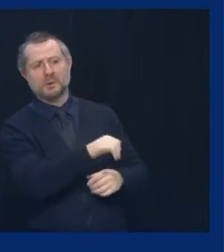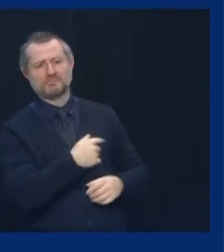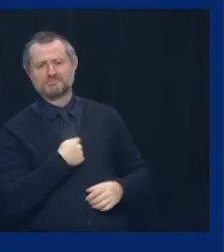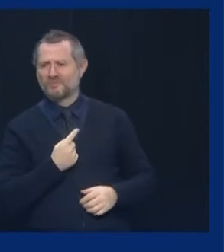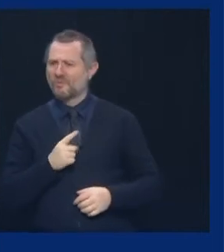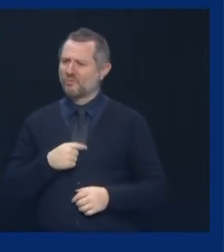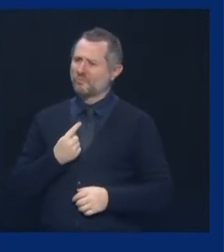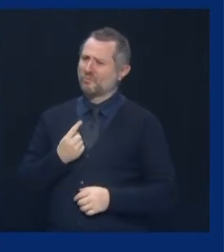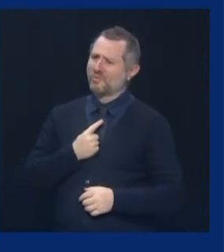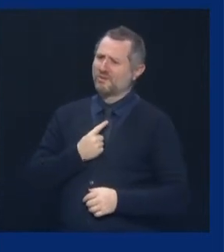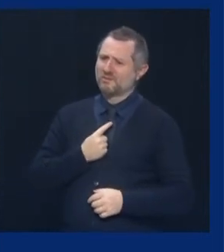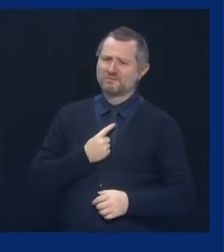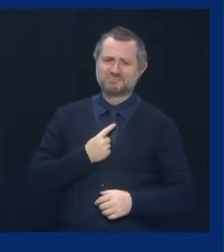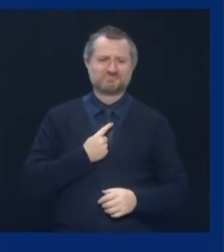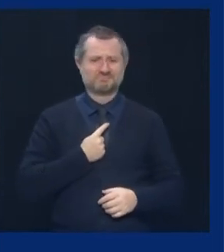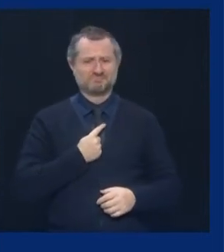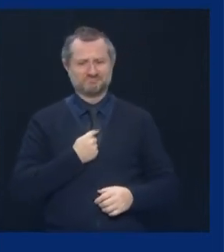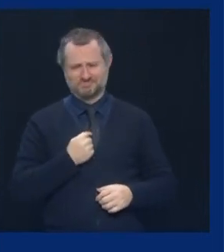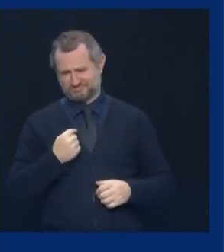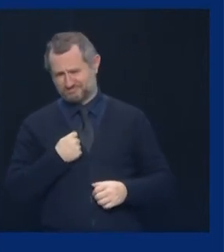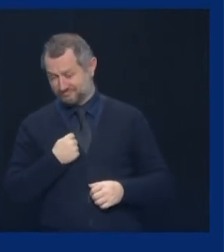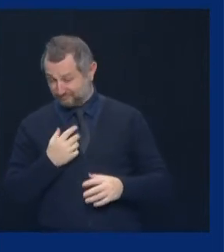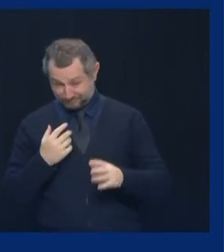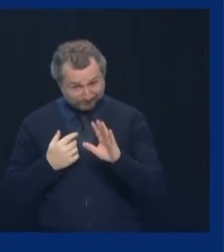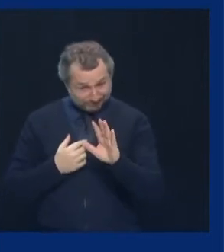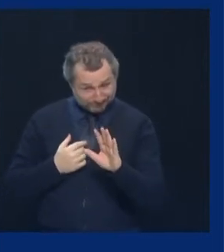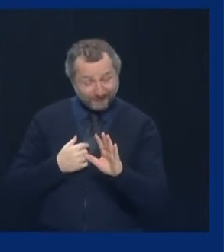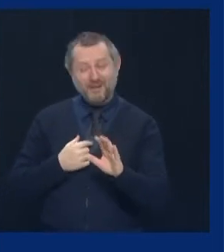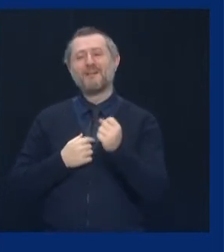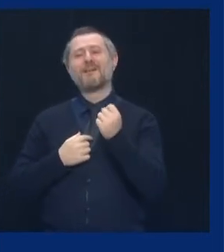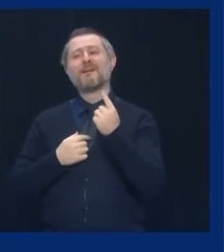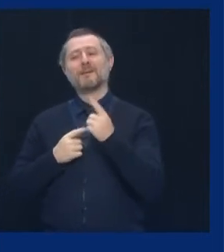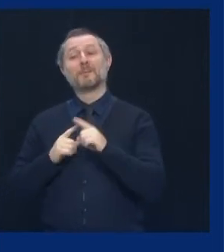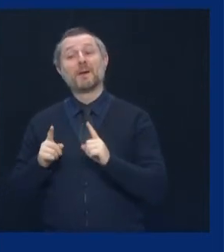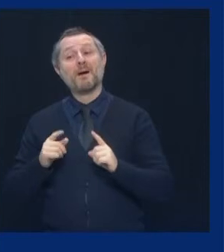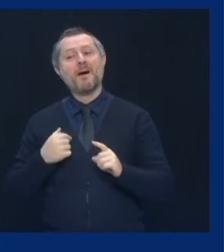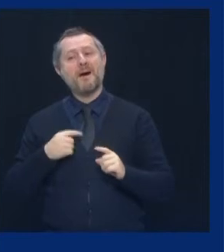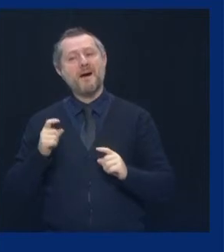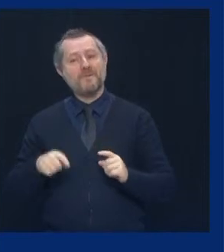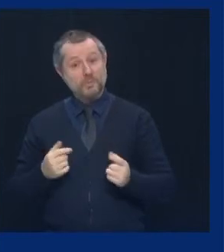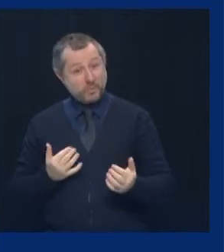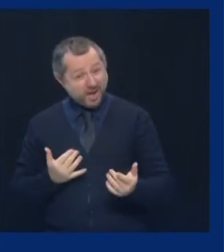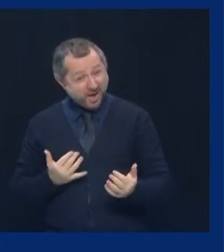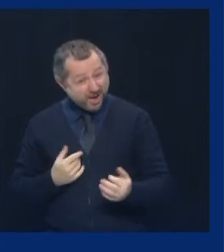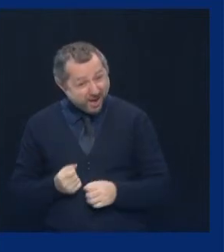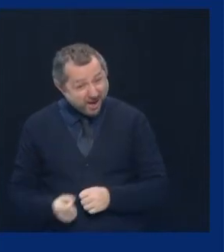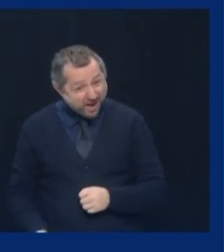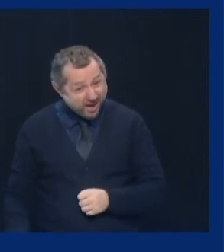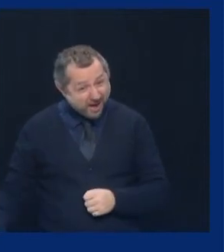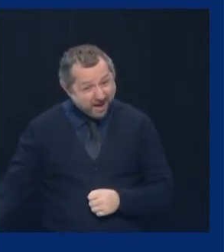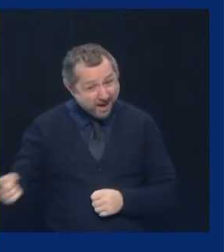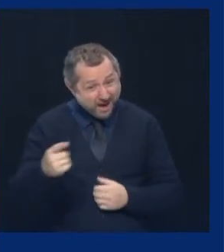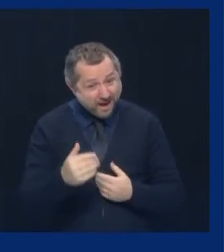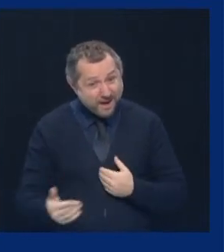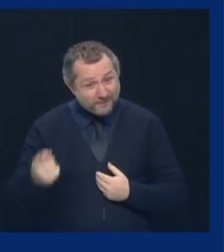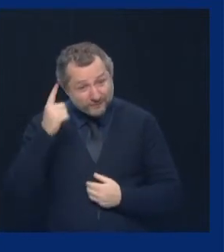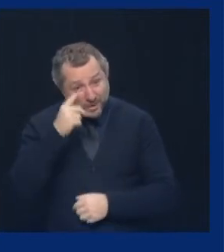NO OTHER COUNTRY IS DOING IT. WE'RE RESEARCHING EVERYTHING.